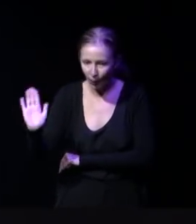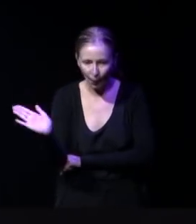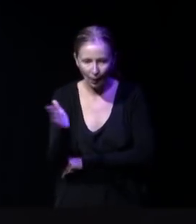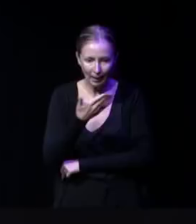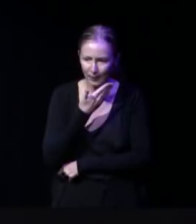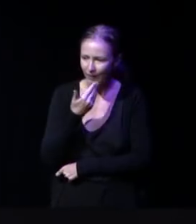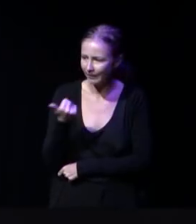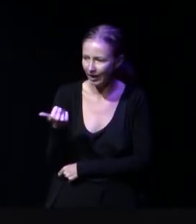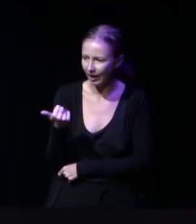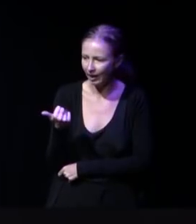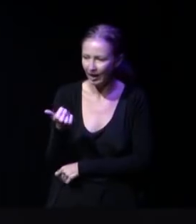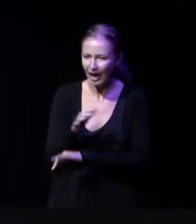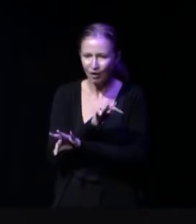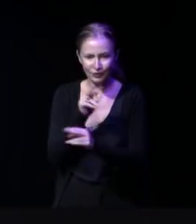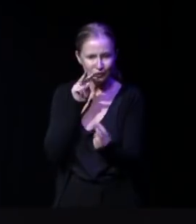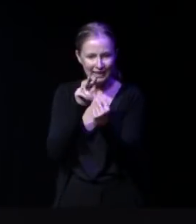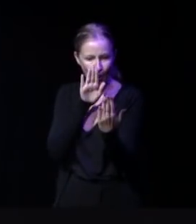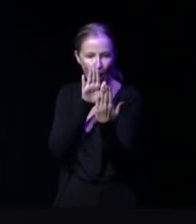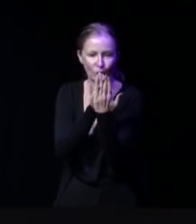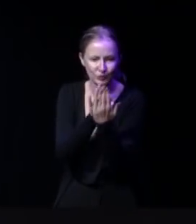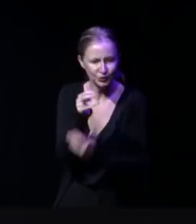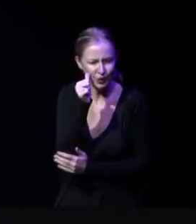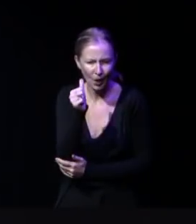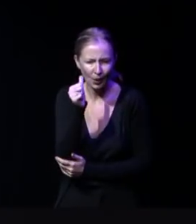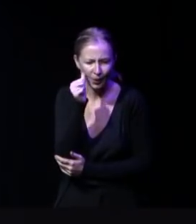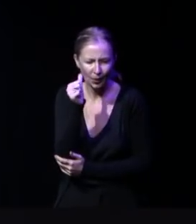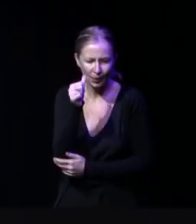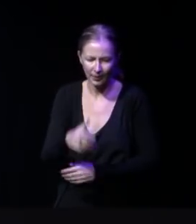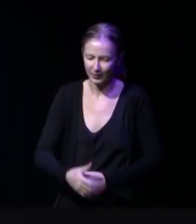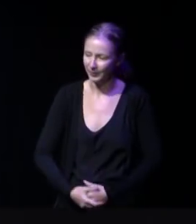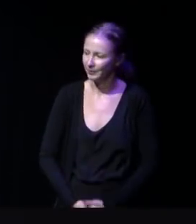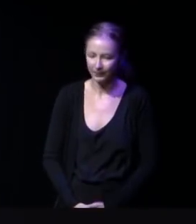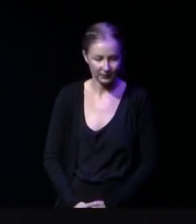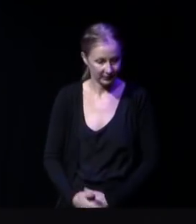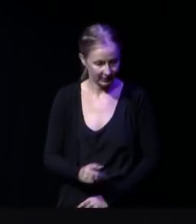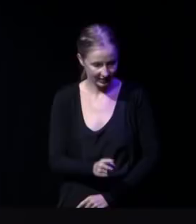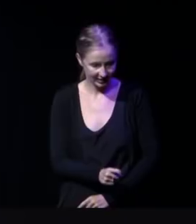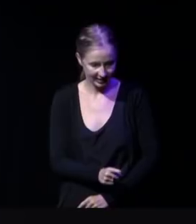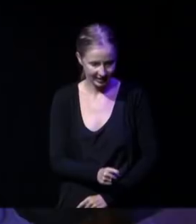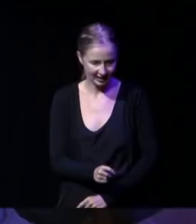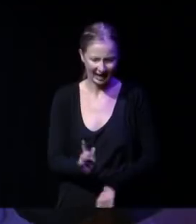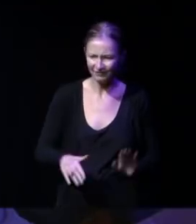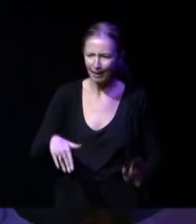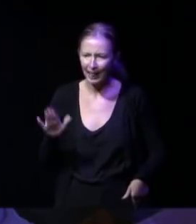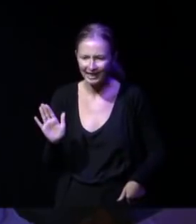I don't even have to see you close up to know that. What? Fabulous, you're fabulous.